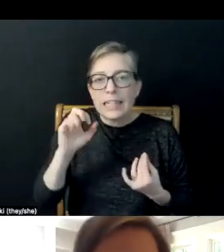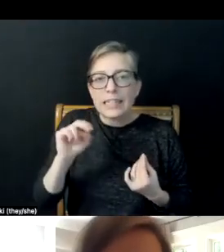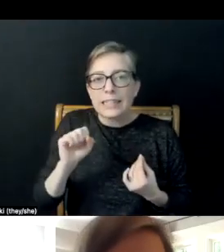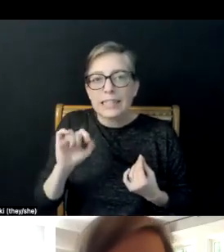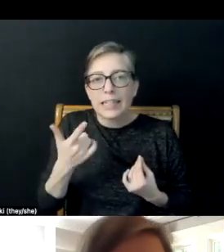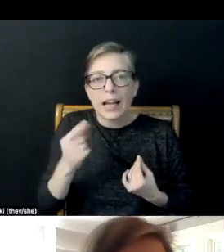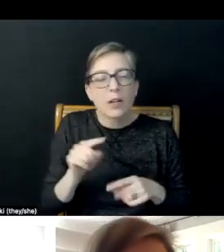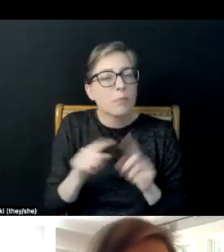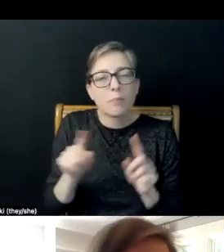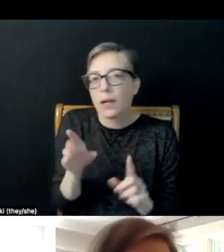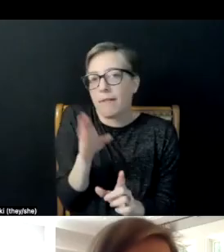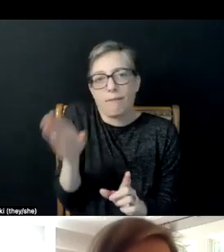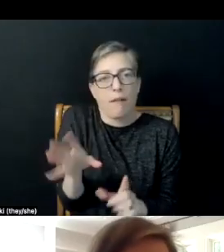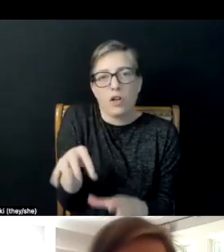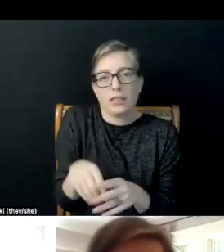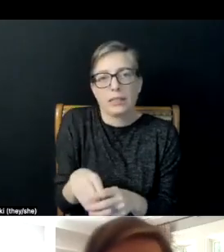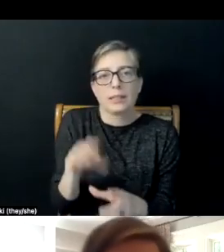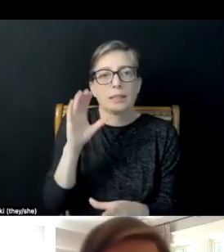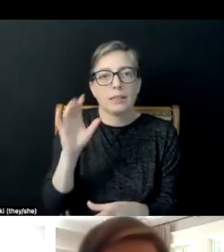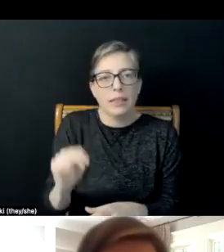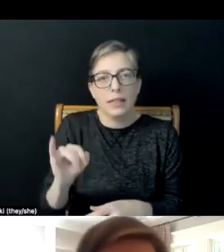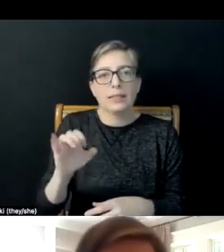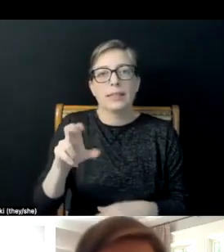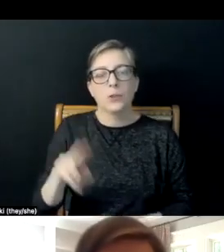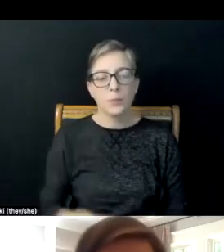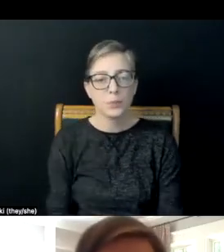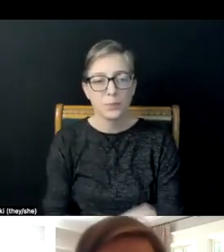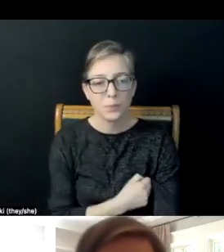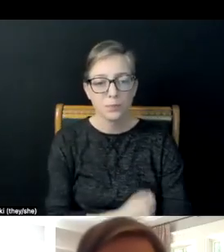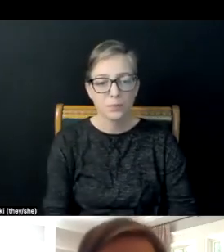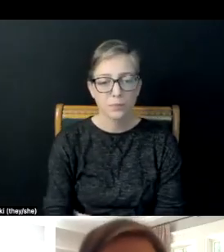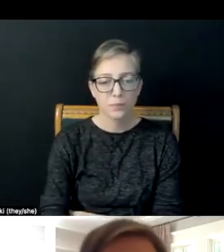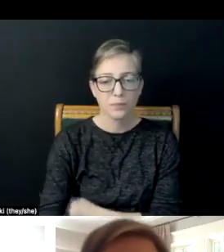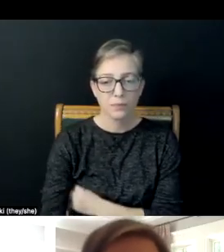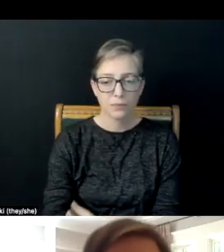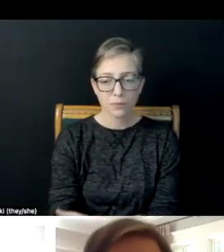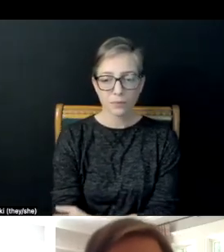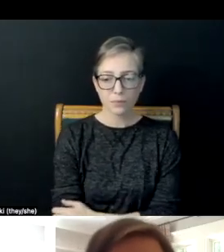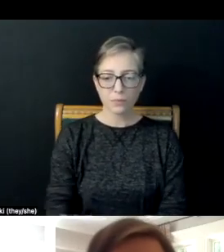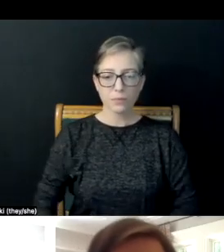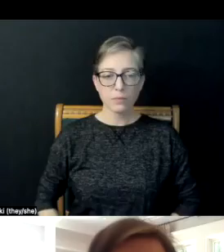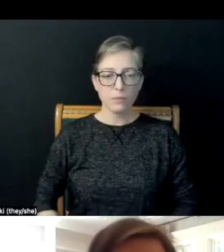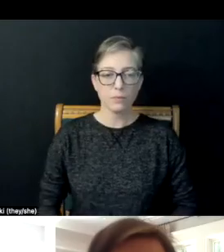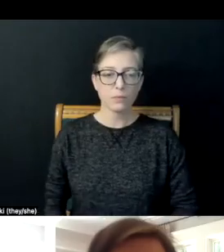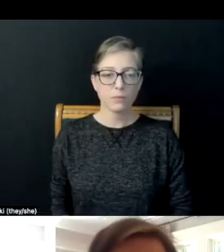what I hope we're going to accomplish today, and I think we've heard a lot about it already, is to talk about the trauma that any parent